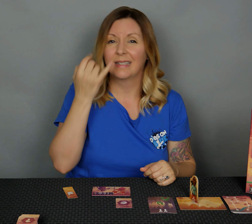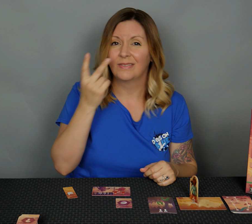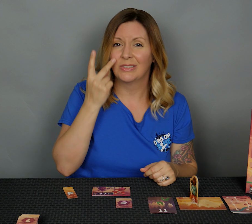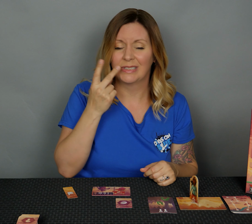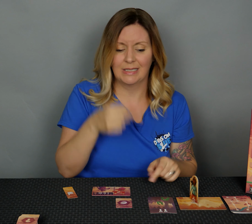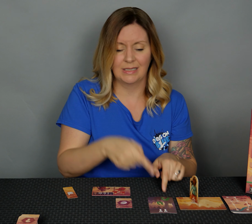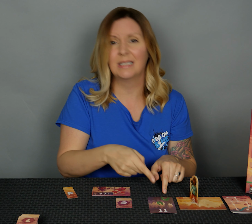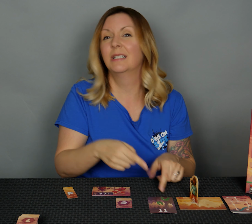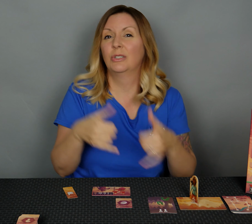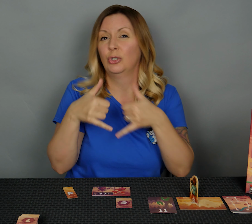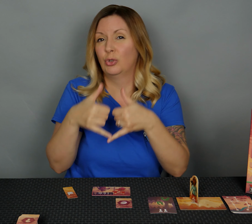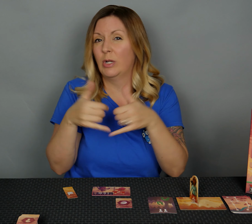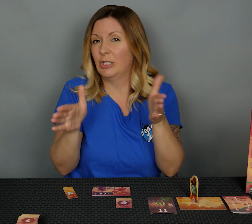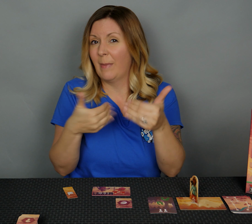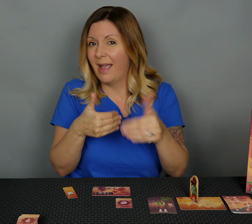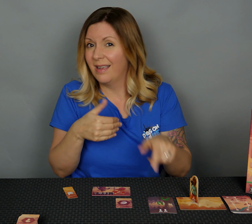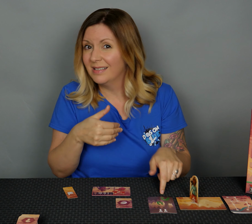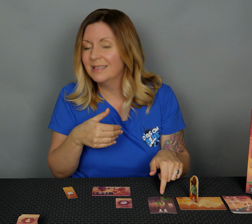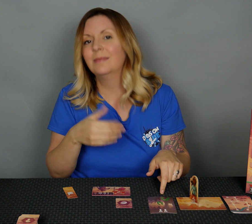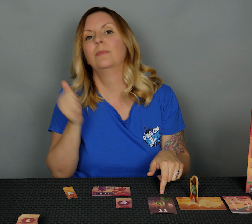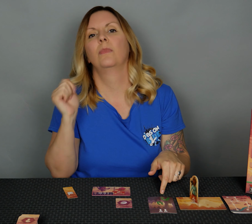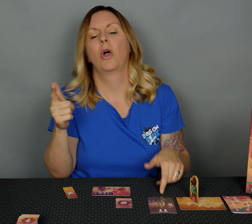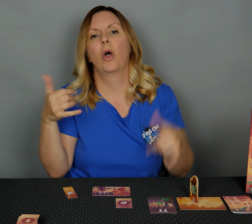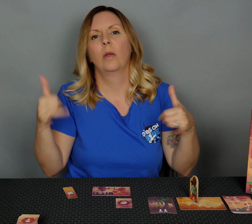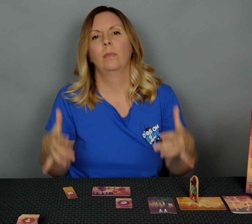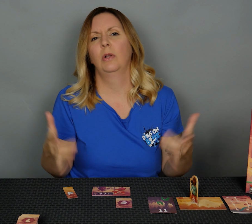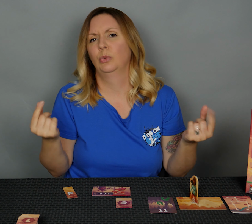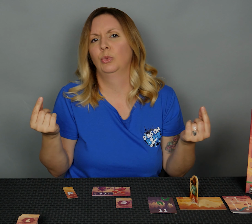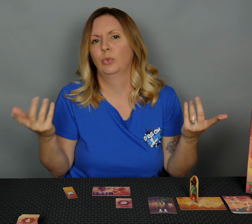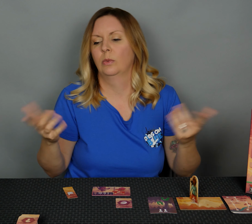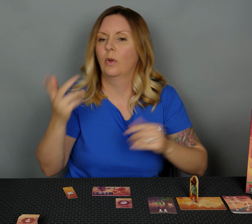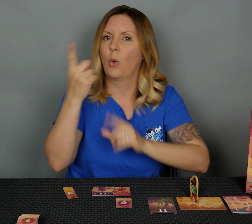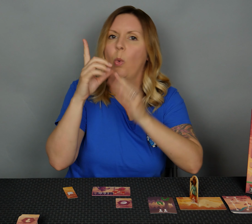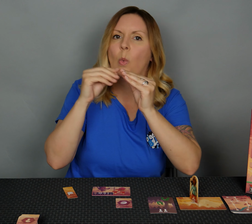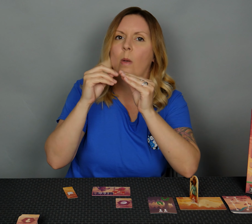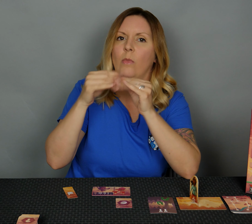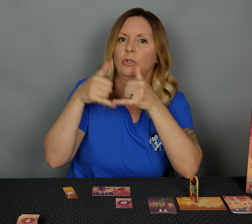If the card has a treasure box, all players draw one more treasure, placing it face up